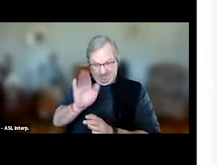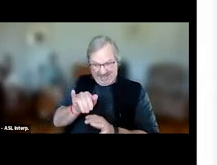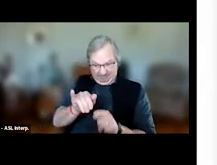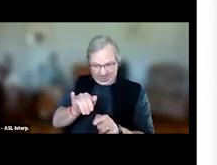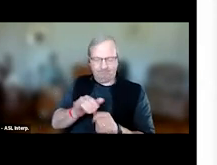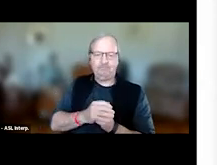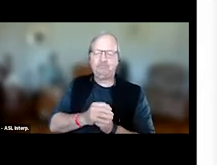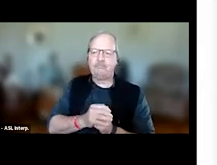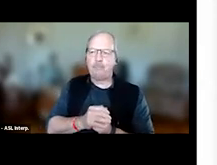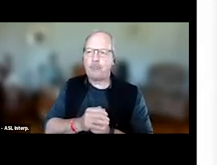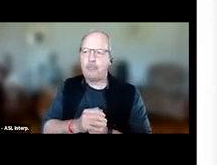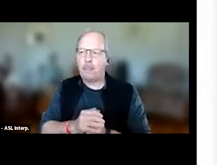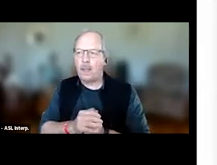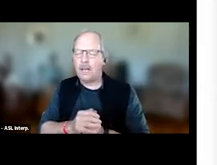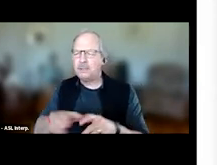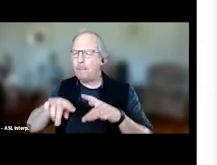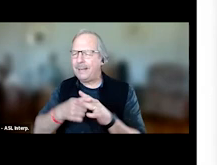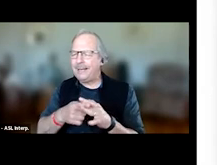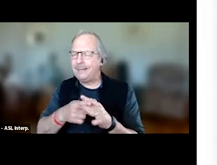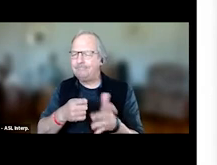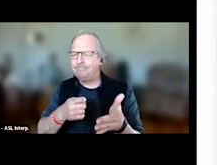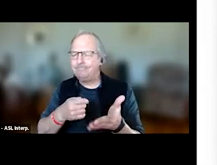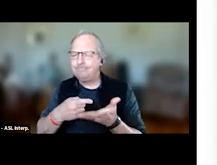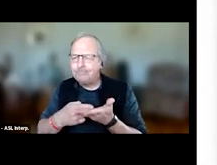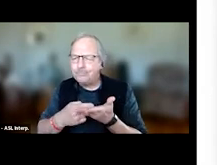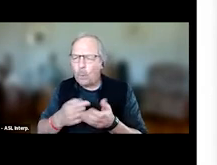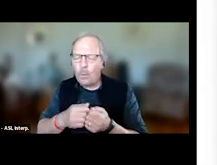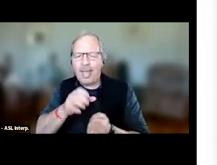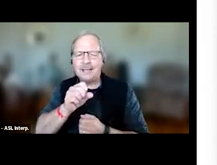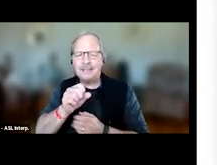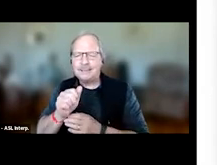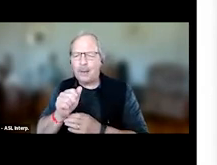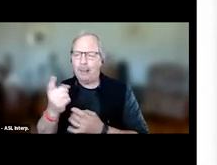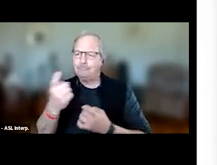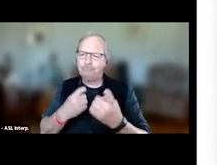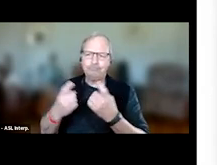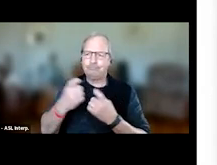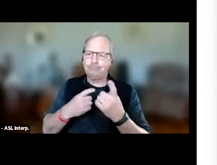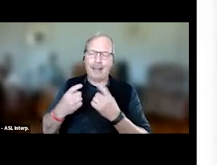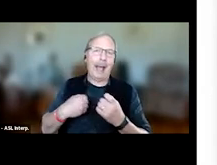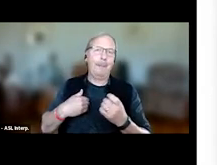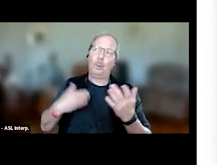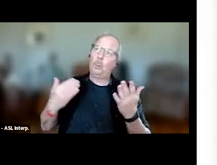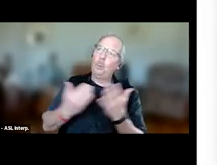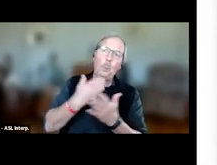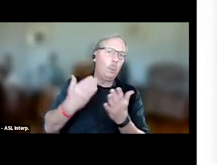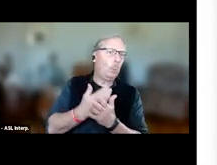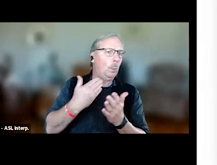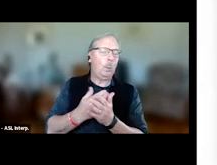So beginning the conversation with SSA, we get questions all the time. I'm a new SOAR provider, how do I contact SSA,